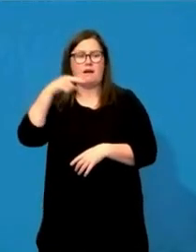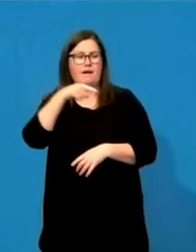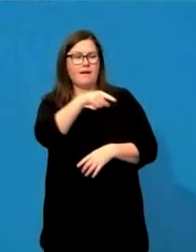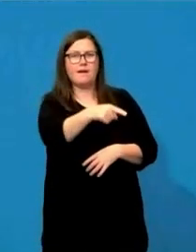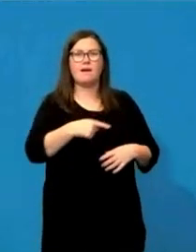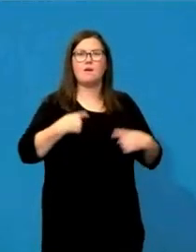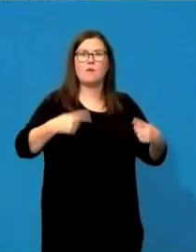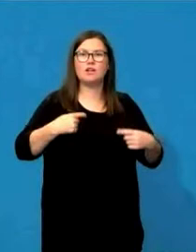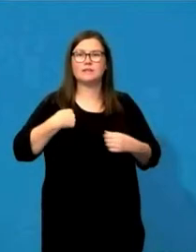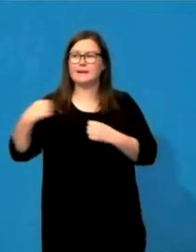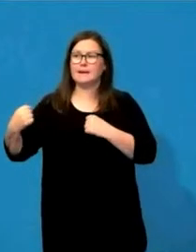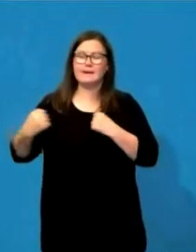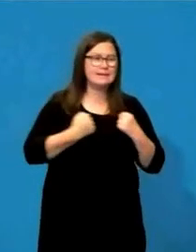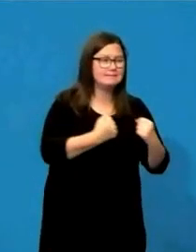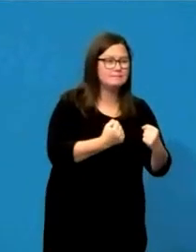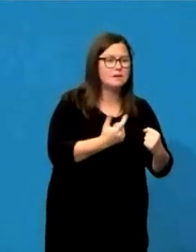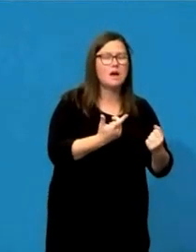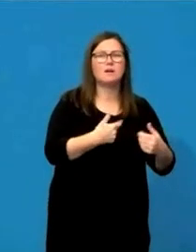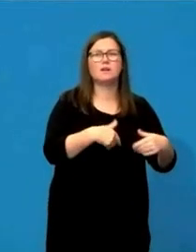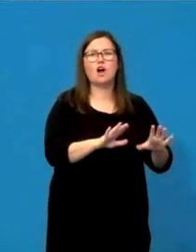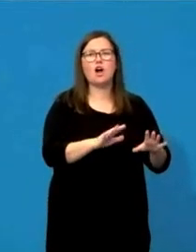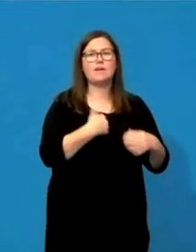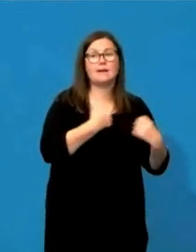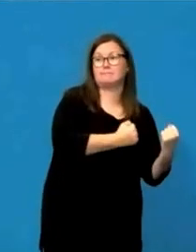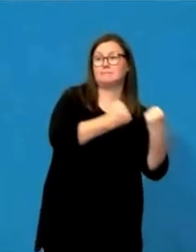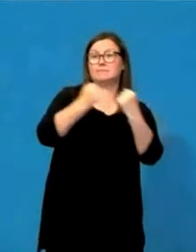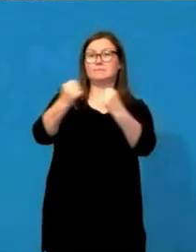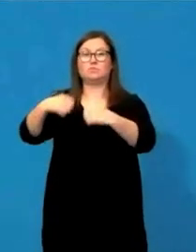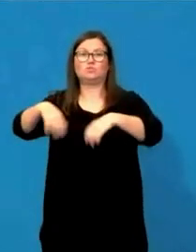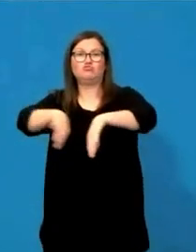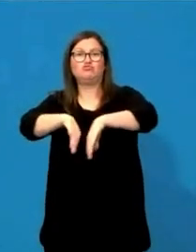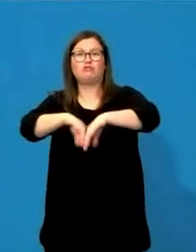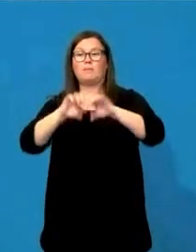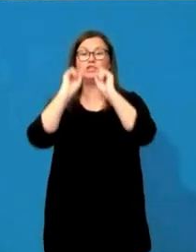rubbish tip. So, I went out to the tip, and I found it on top of the rubbish, this chair